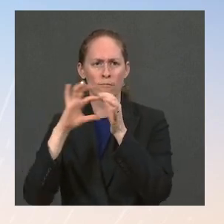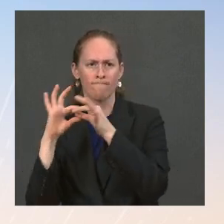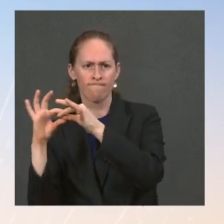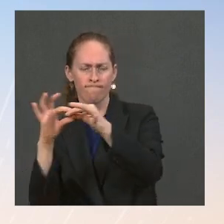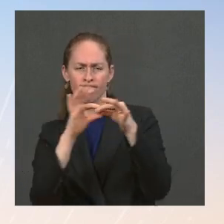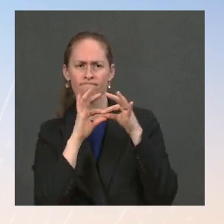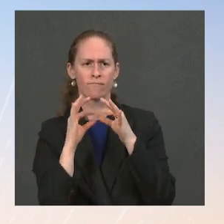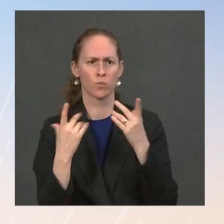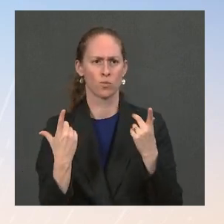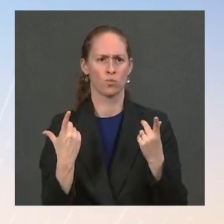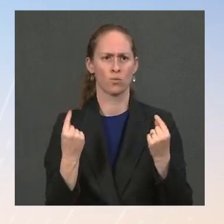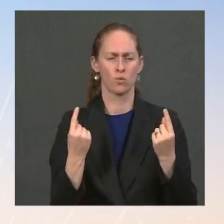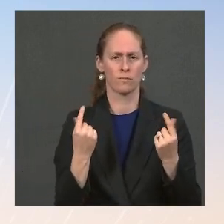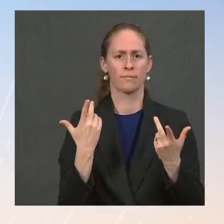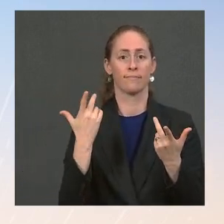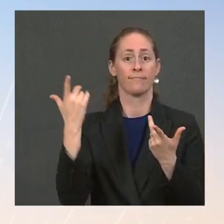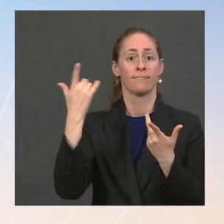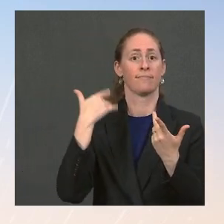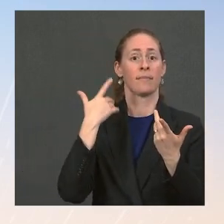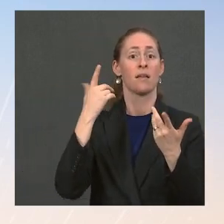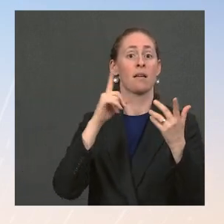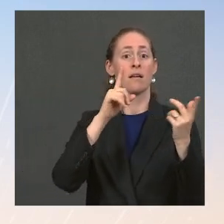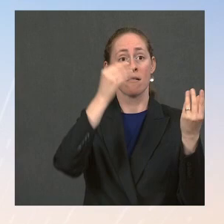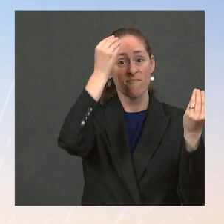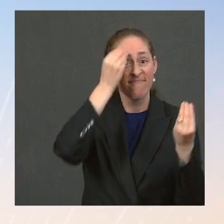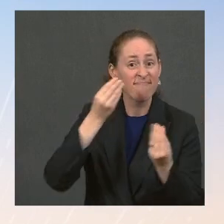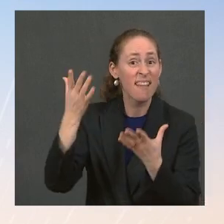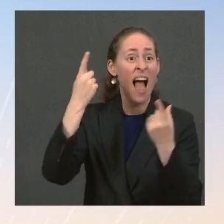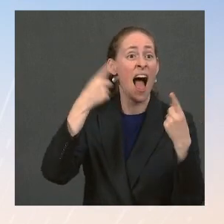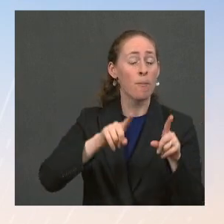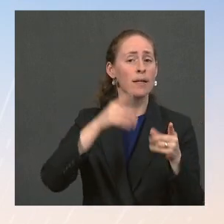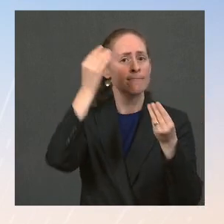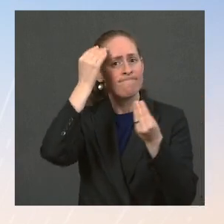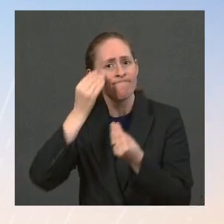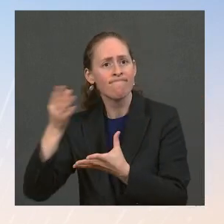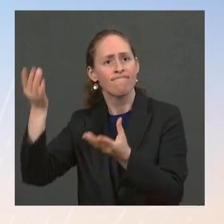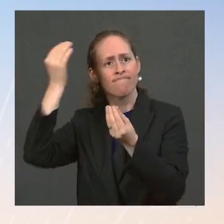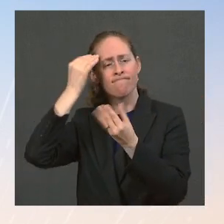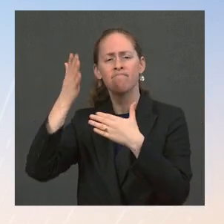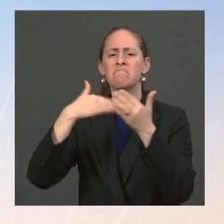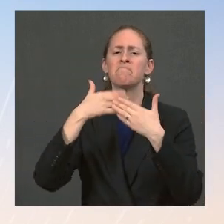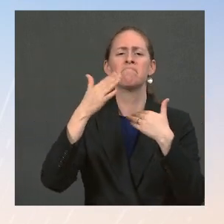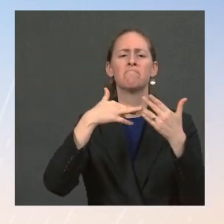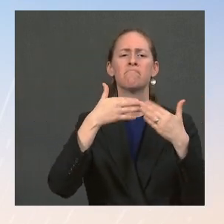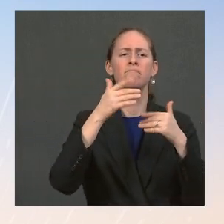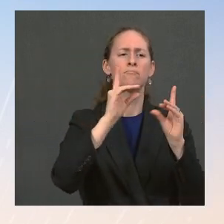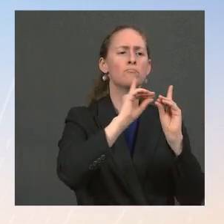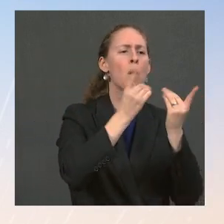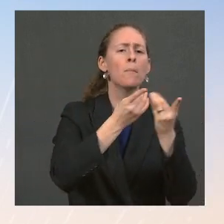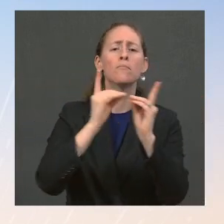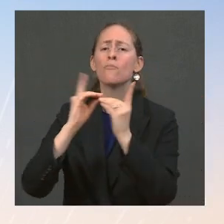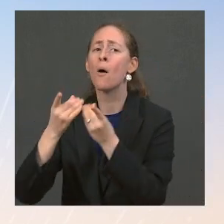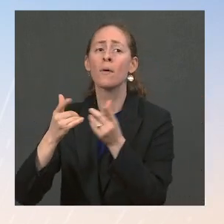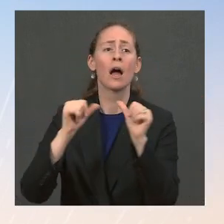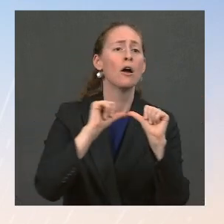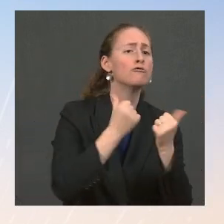AHIs that are reported by U.S. personnel, regardless of department or agency affiliate -- affiliation, are uniformly documented and quickly shared;